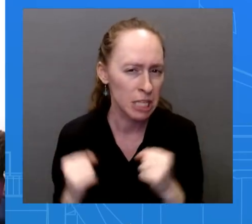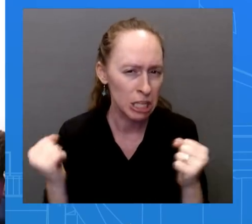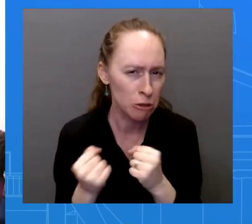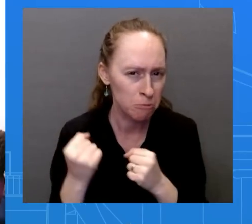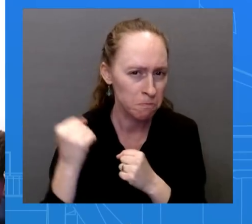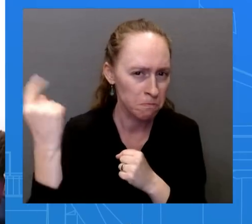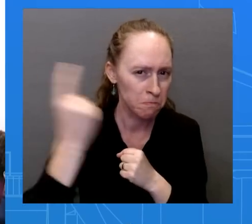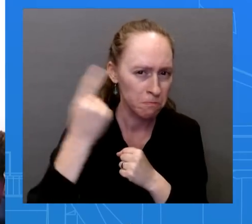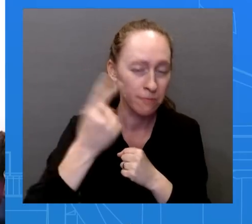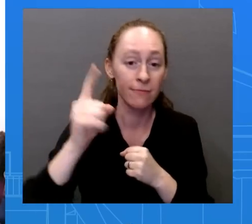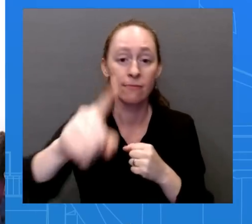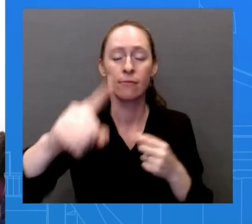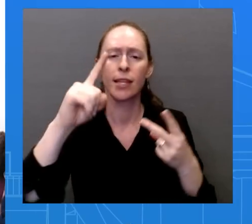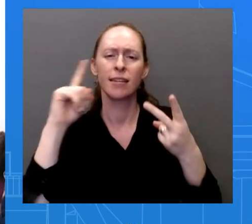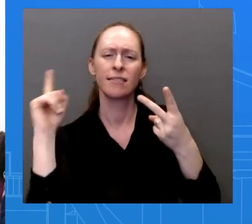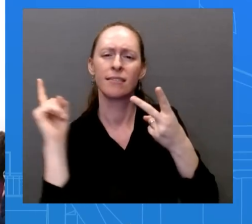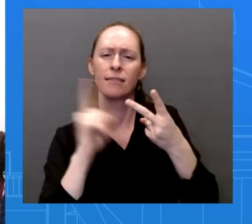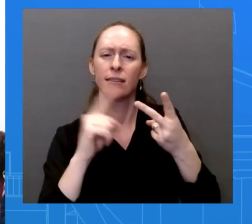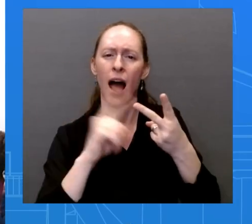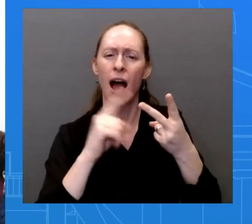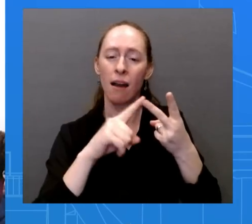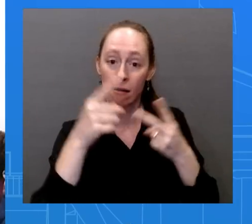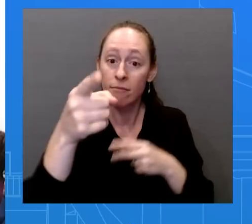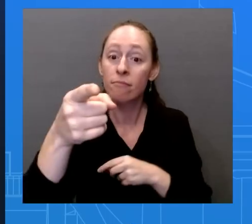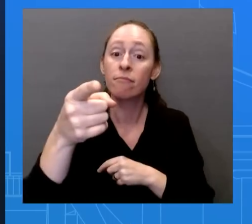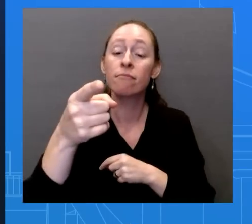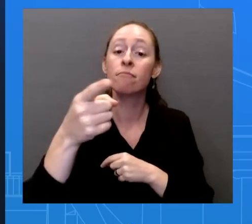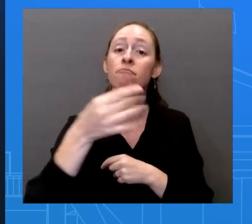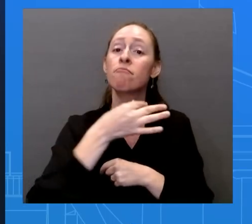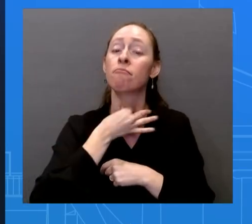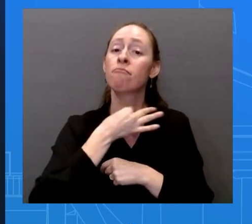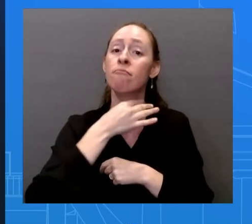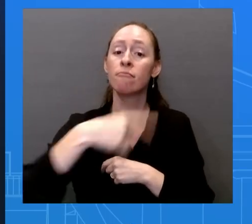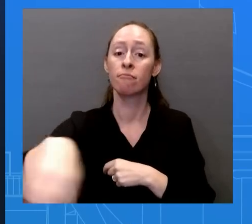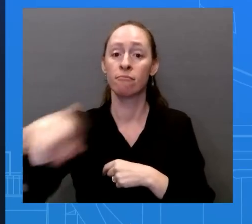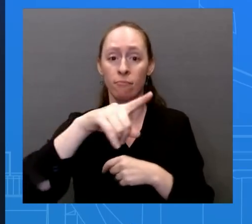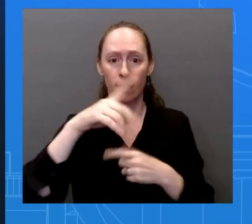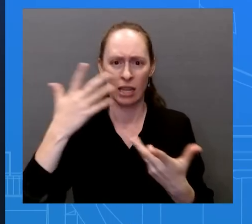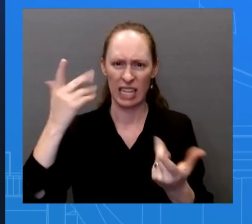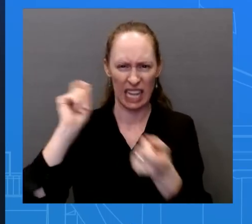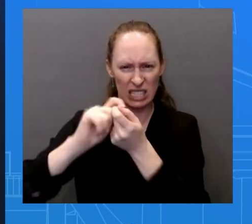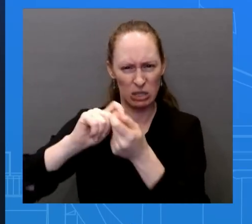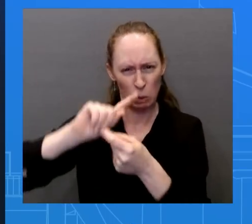before that actually has a big effect? Dr. Jha: So we don't have a specific estimate of how many infections.